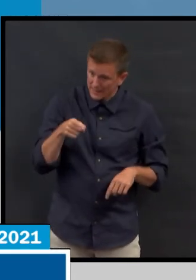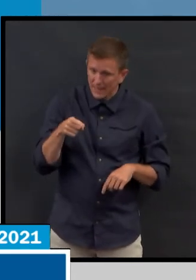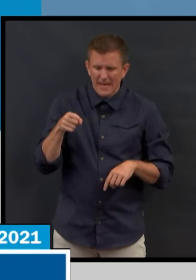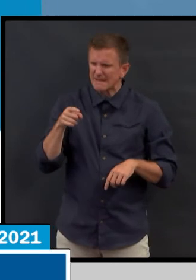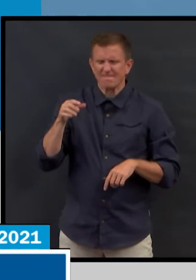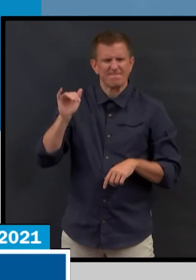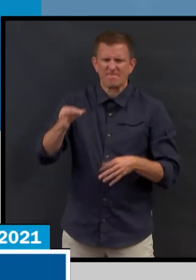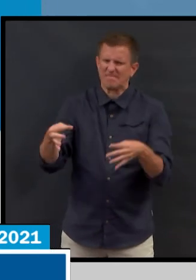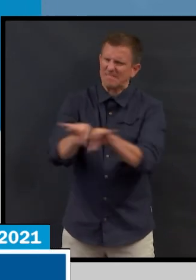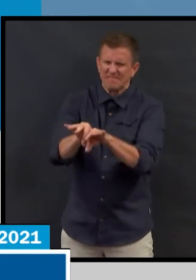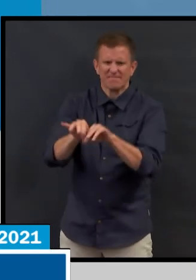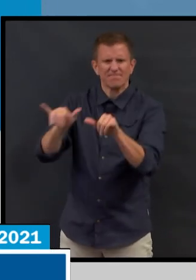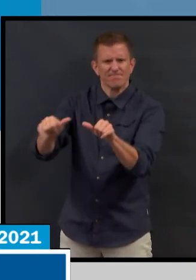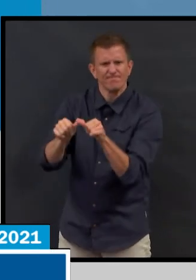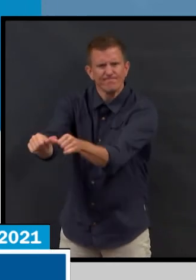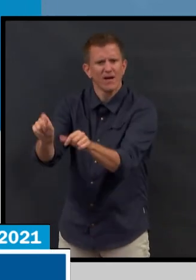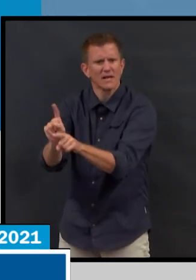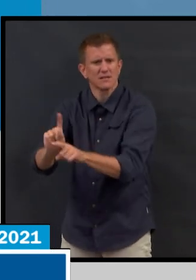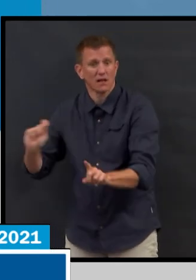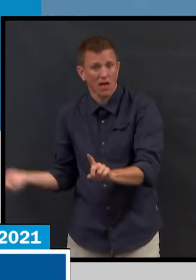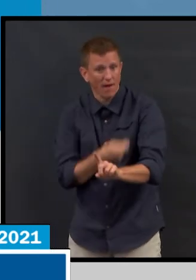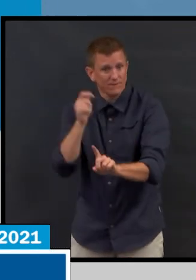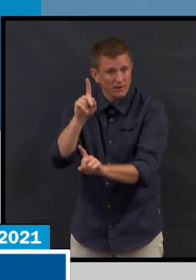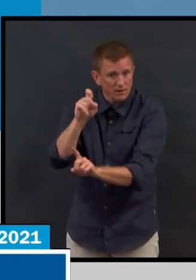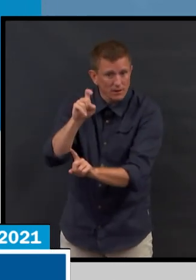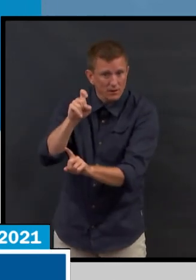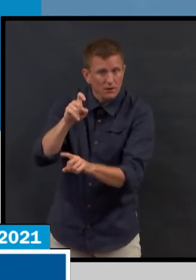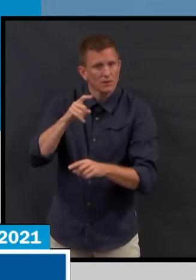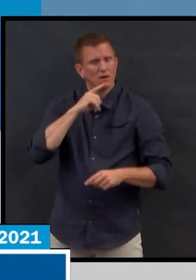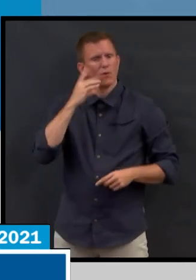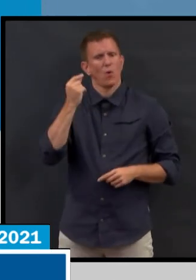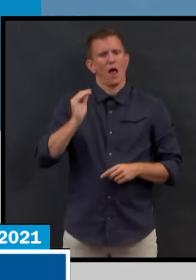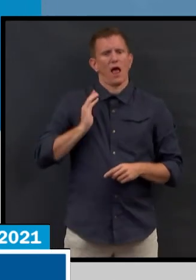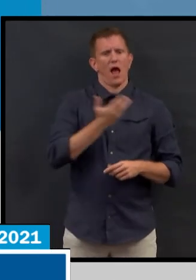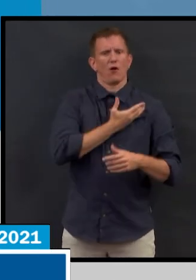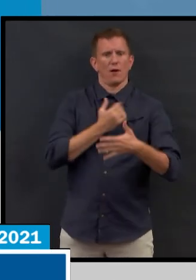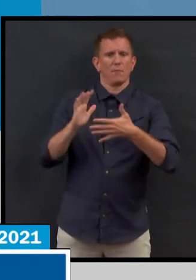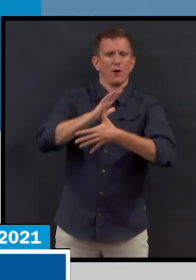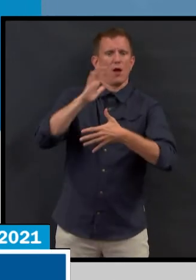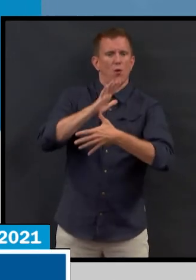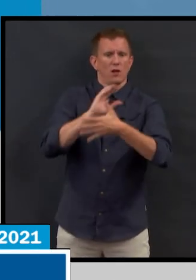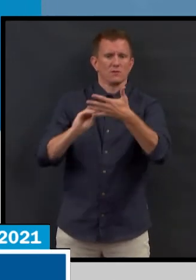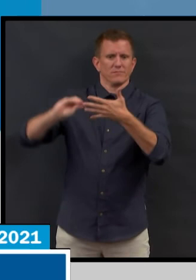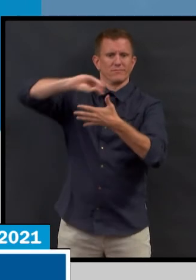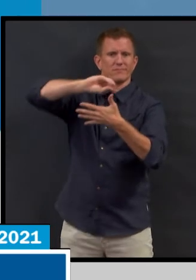is uh that there is some open space um a great deal of open space left in this area